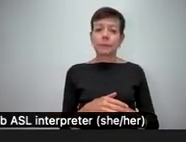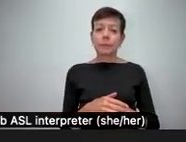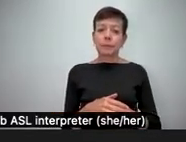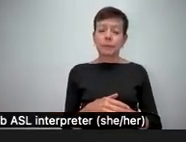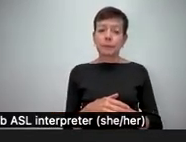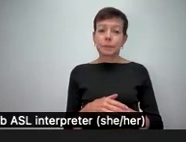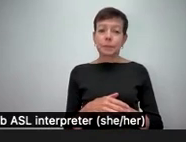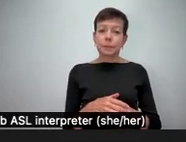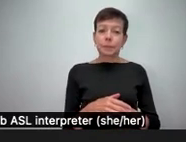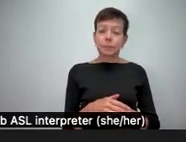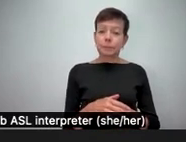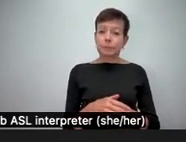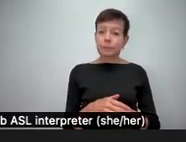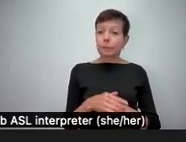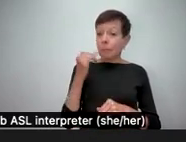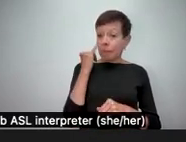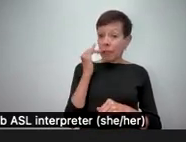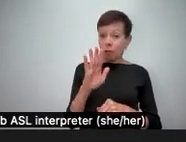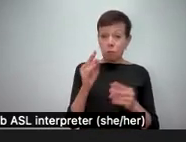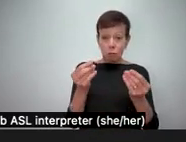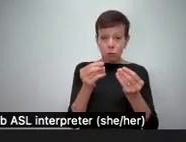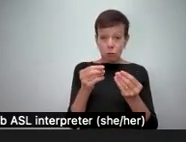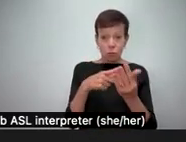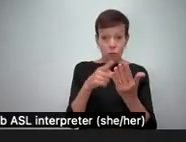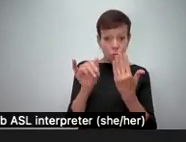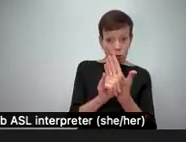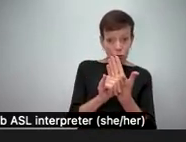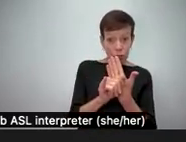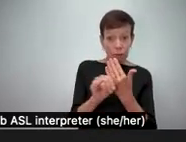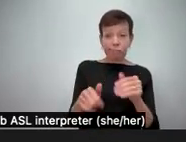if your project is on public land, it is you're responsible to determine if